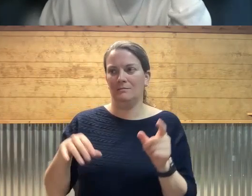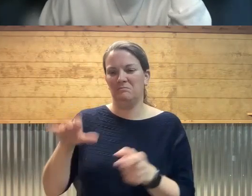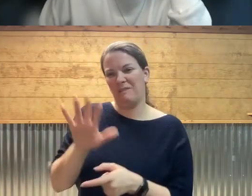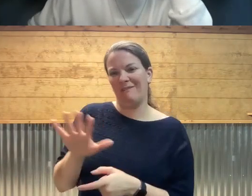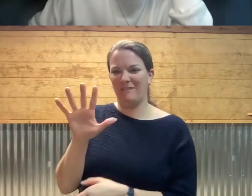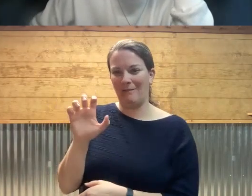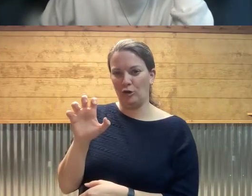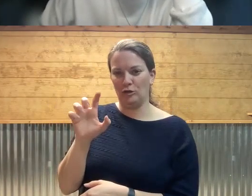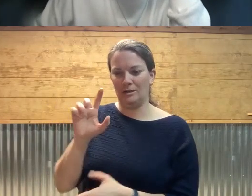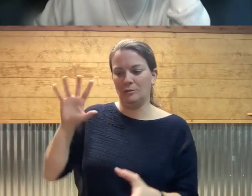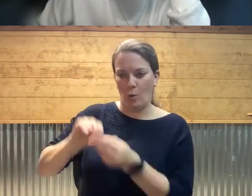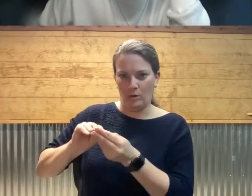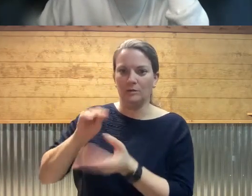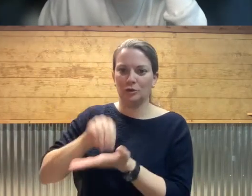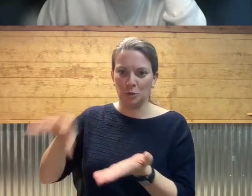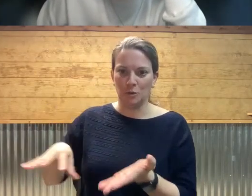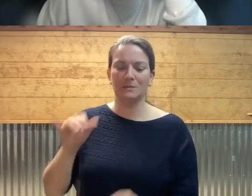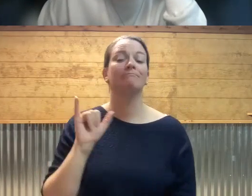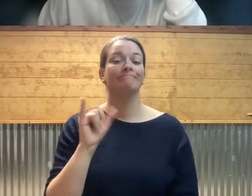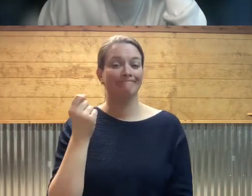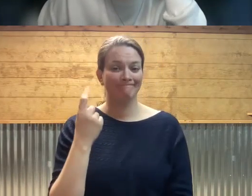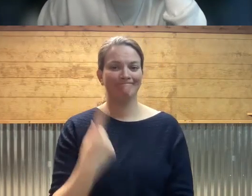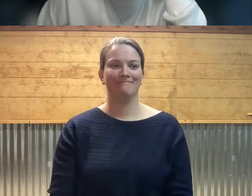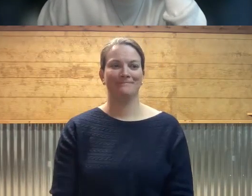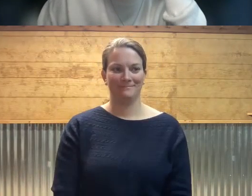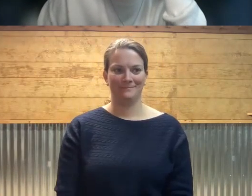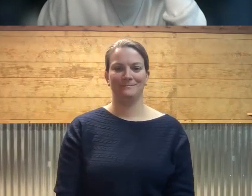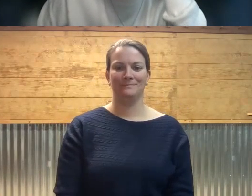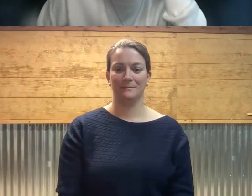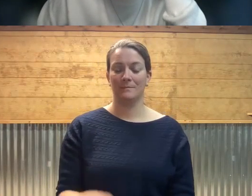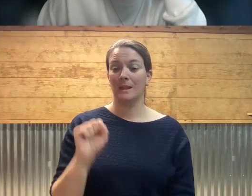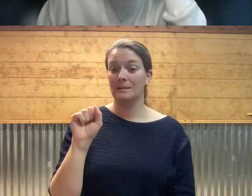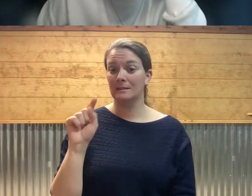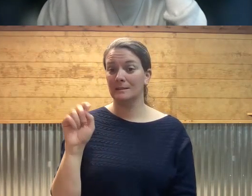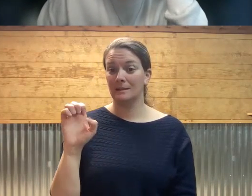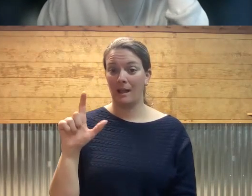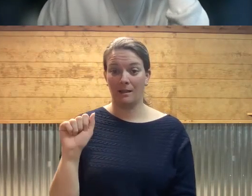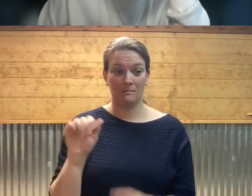Very nice. Does anybody else have any other questions? they would like to put in the chat.